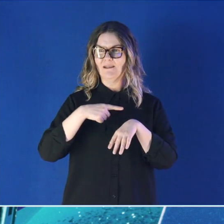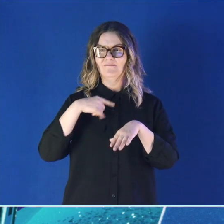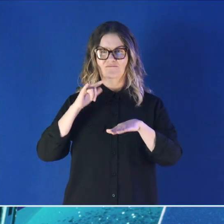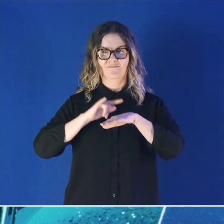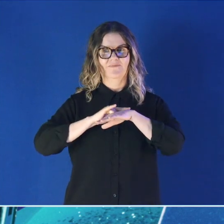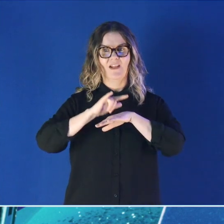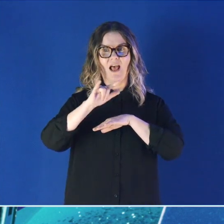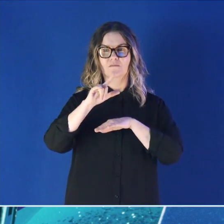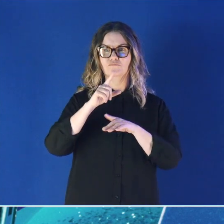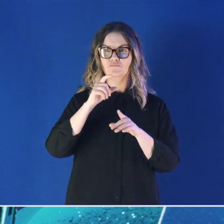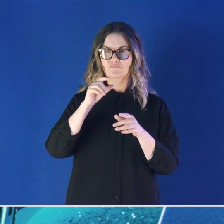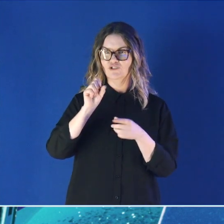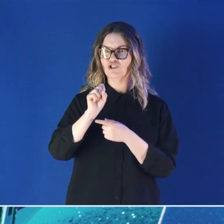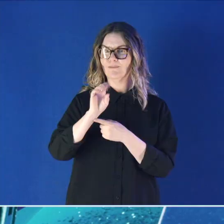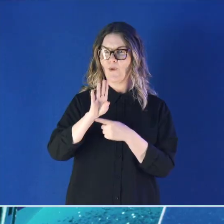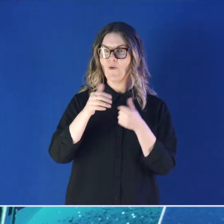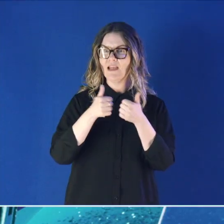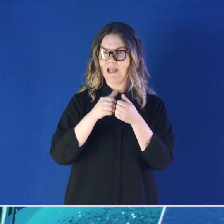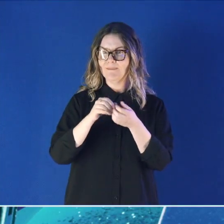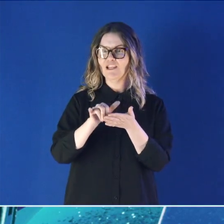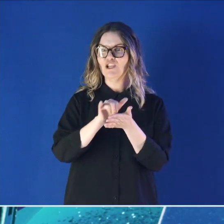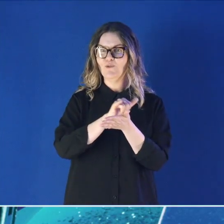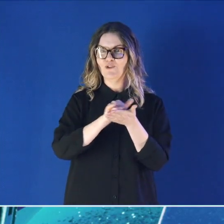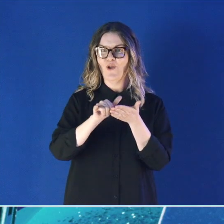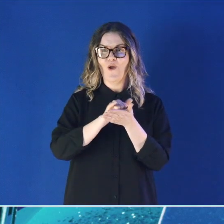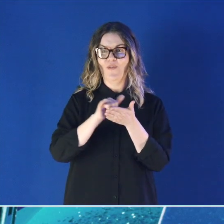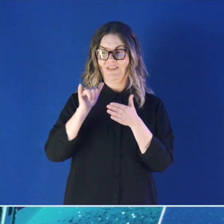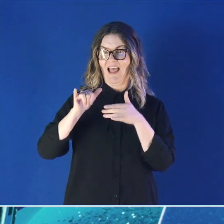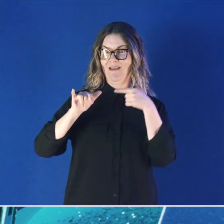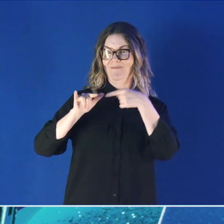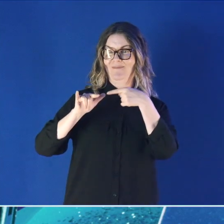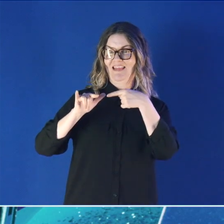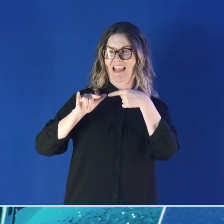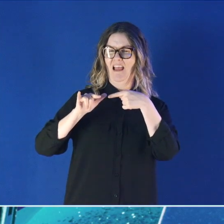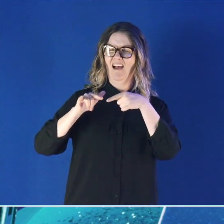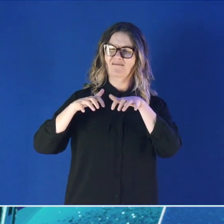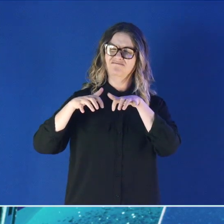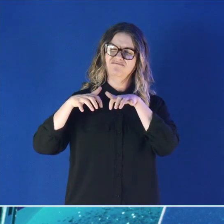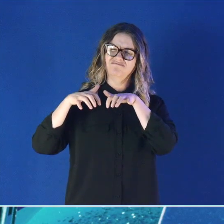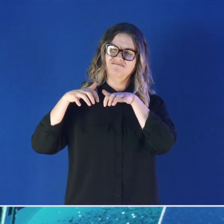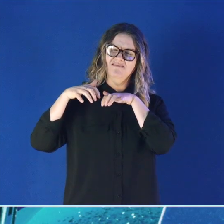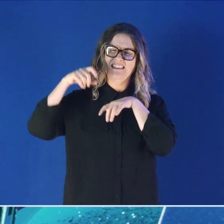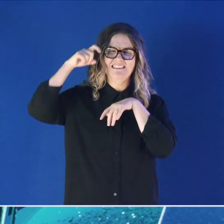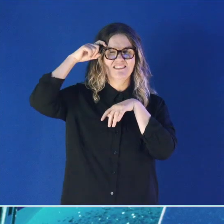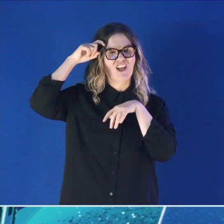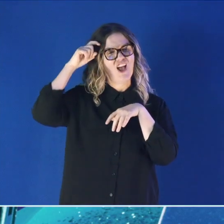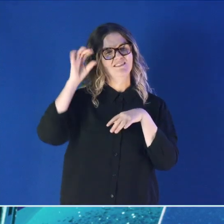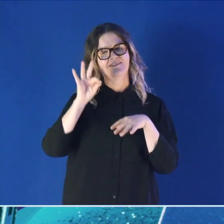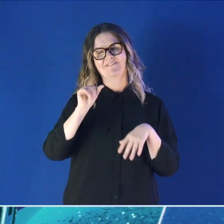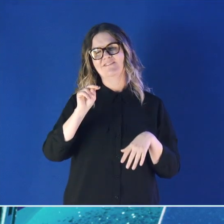Amazing. Like my favorite airplane ride of all time. So, Karen, maybe I can ask you, what does that feel